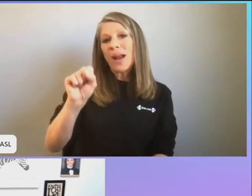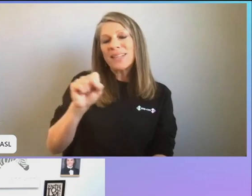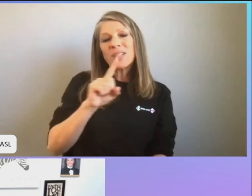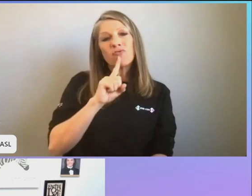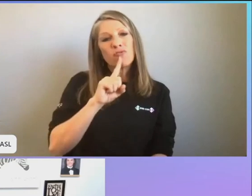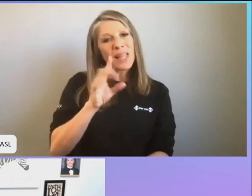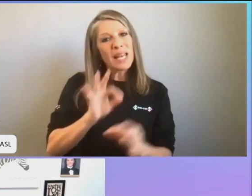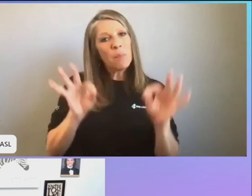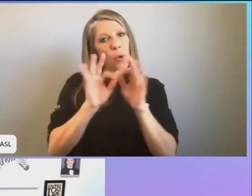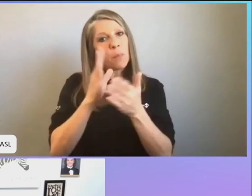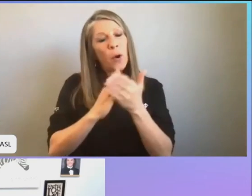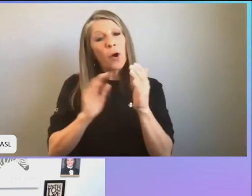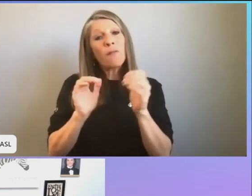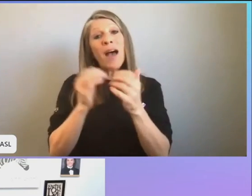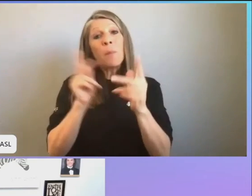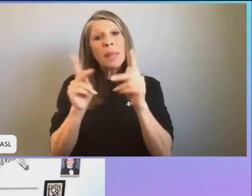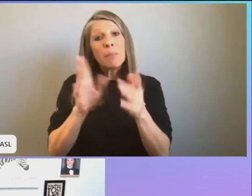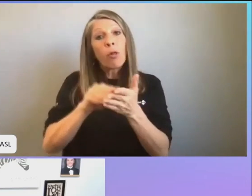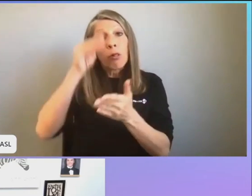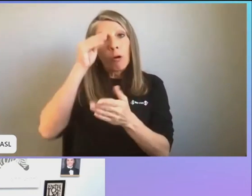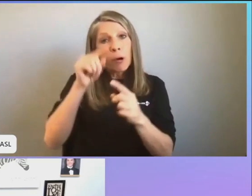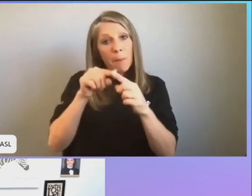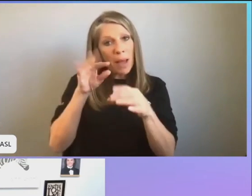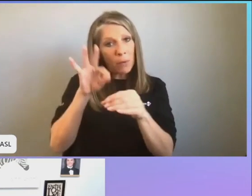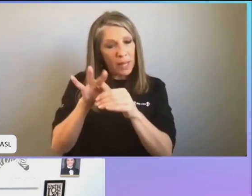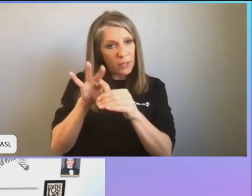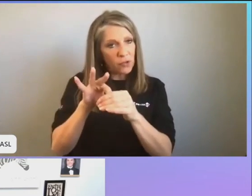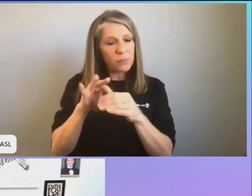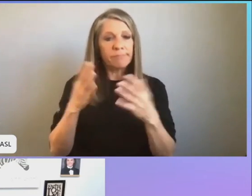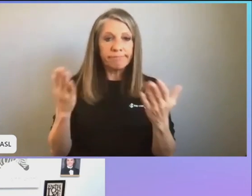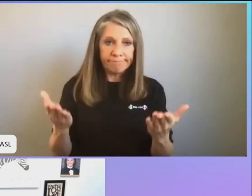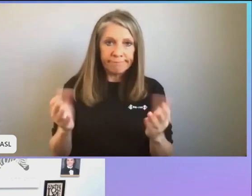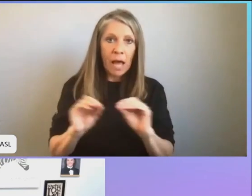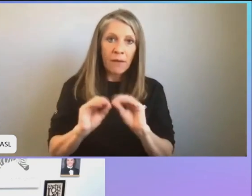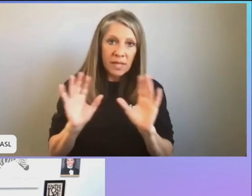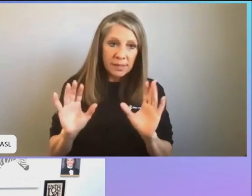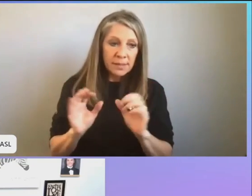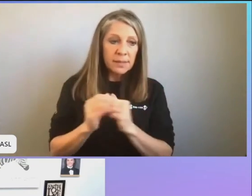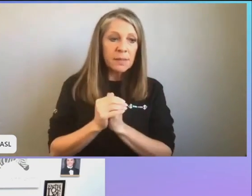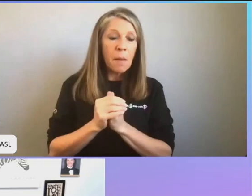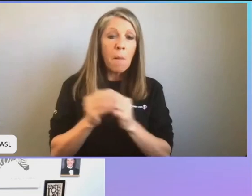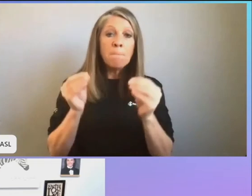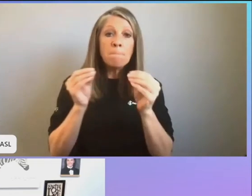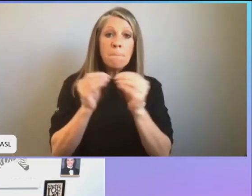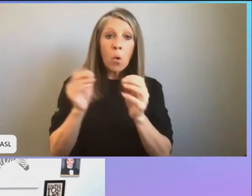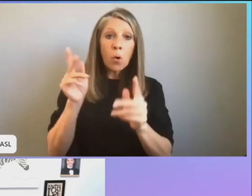news on news websites be more accessible? [Whitney Quesenbery] The press is an important part about how